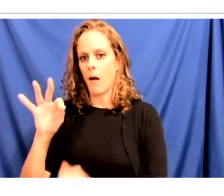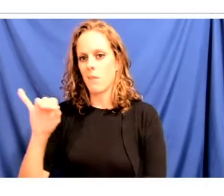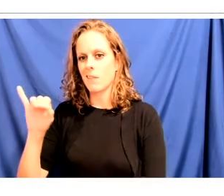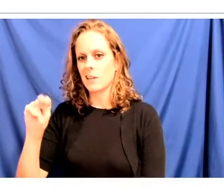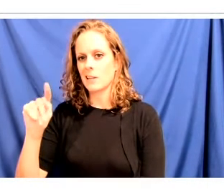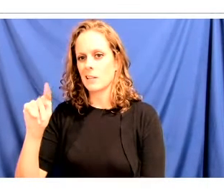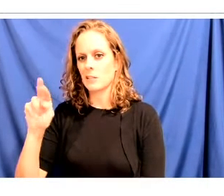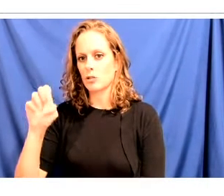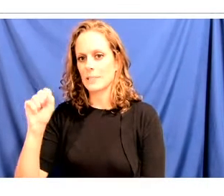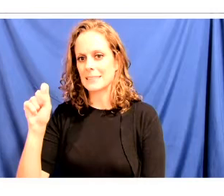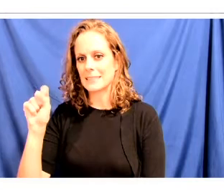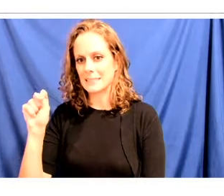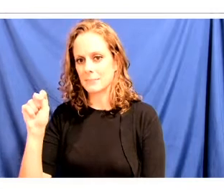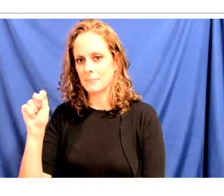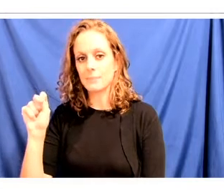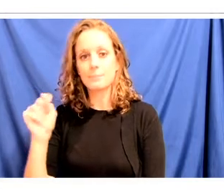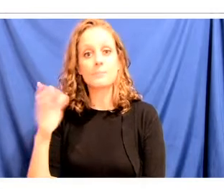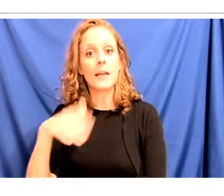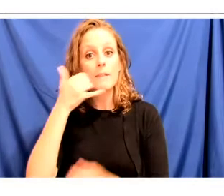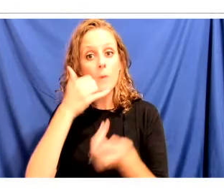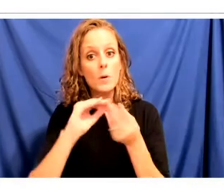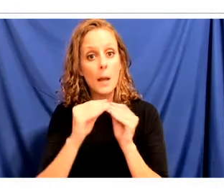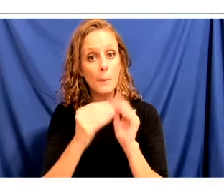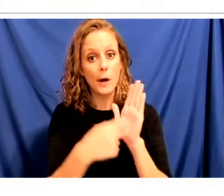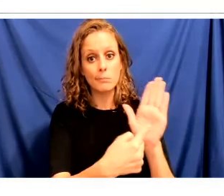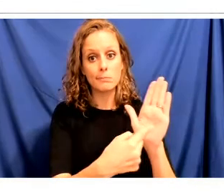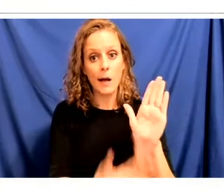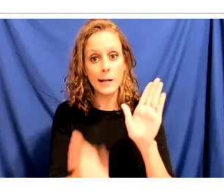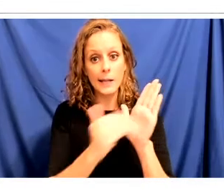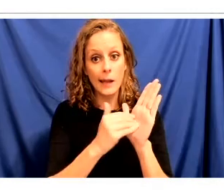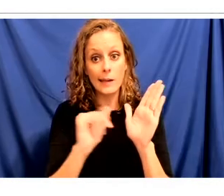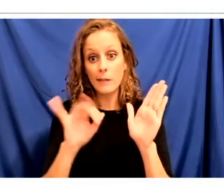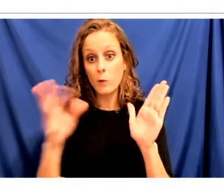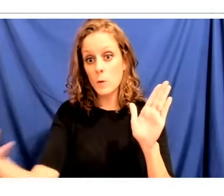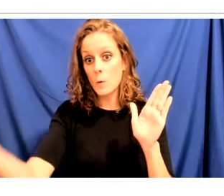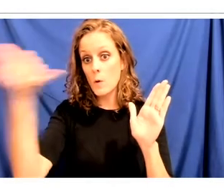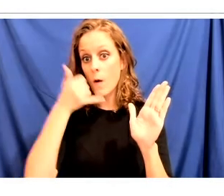here's just the phone number again that we'd like to you can call if you'd like to comment tonight.